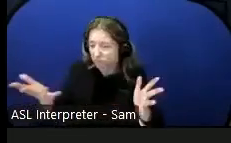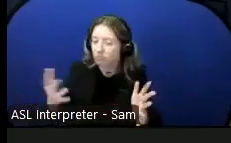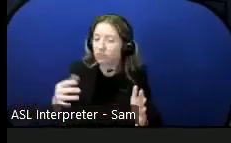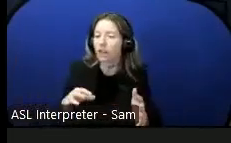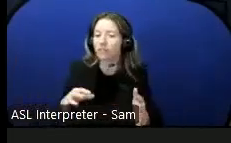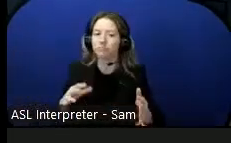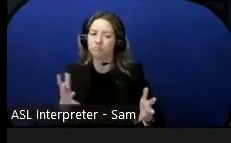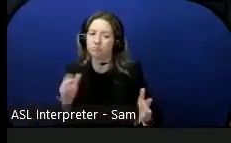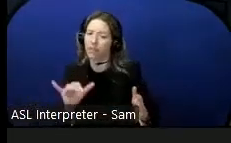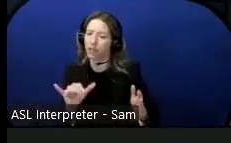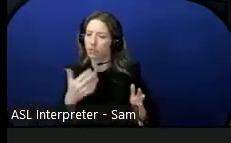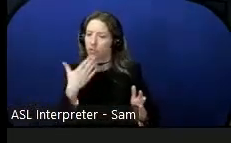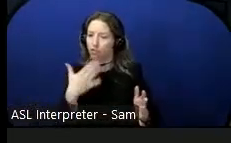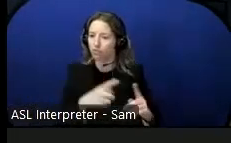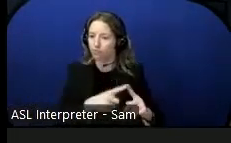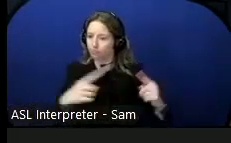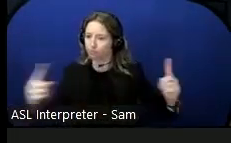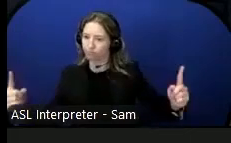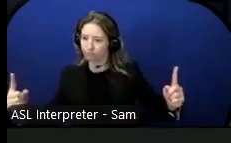We're going to go to the next slide.